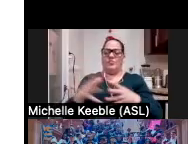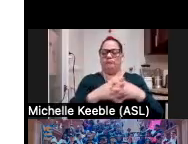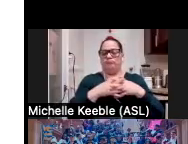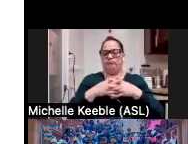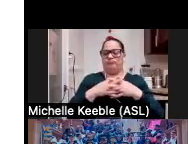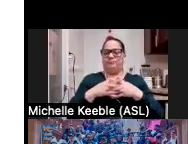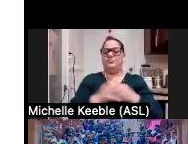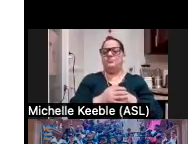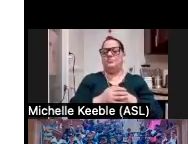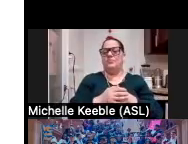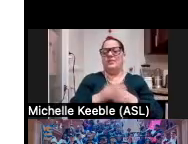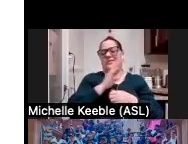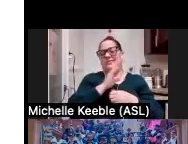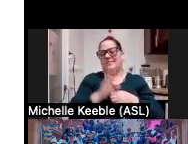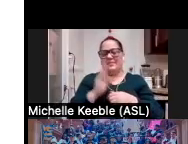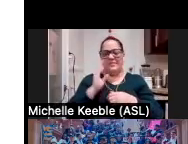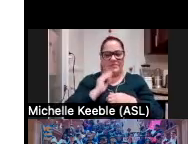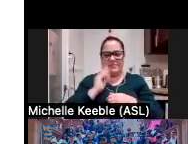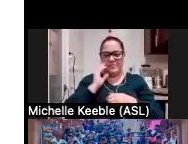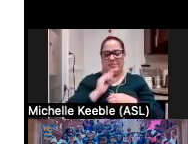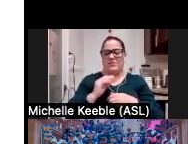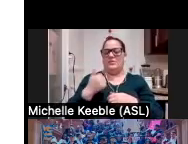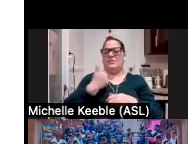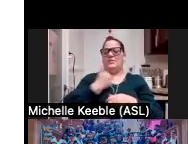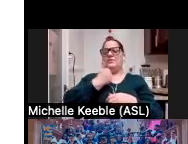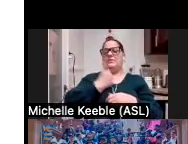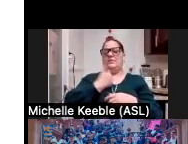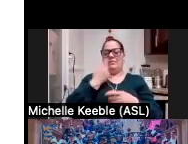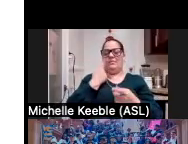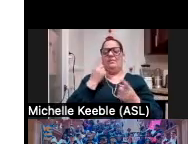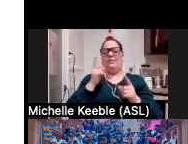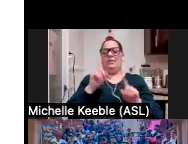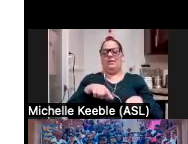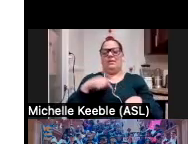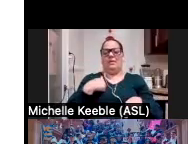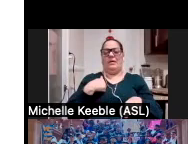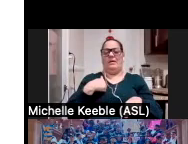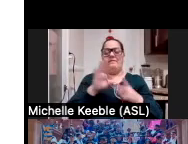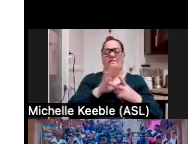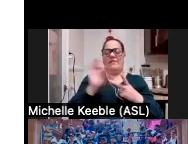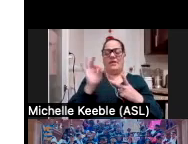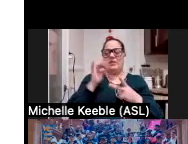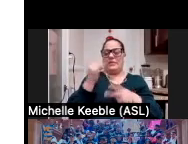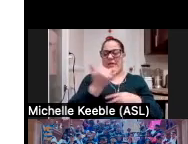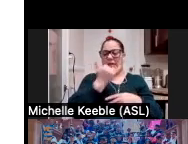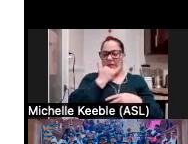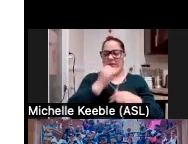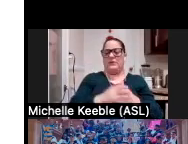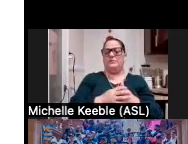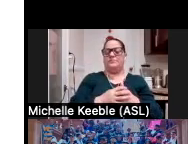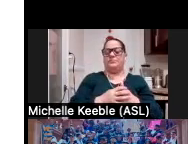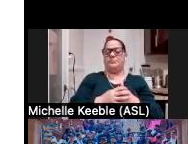um I had never really experienced anything like it. I discovered it by accident when um working